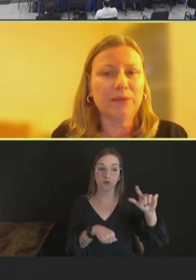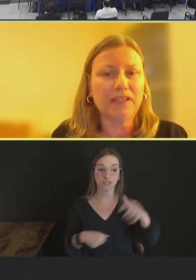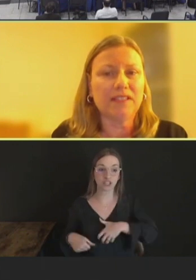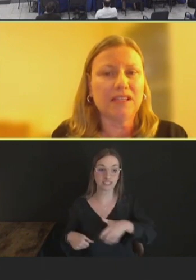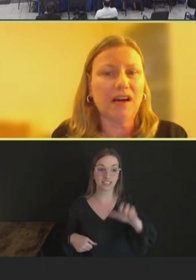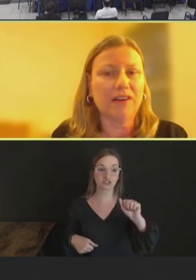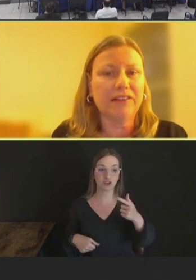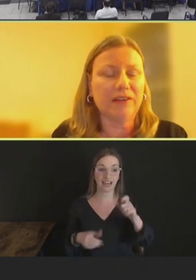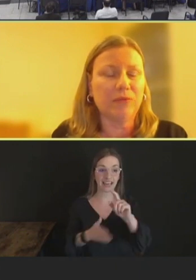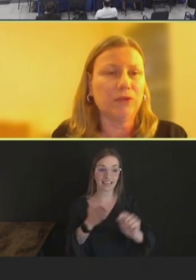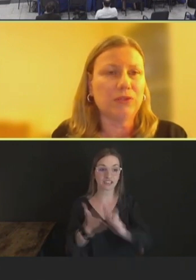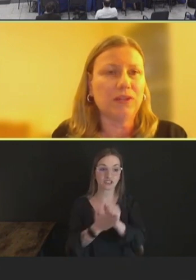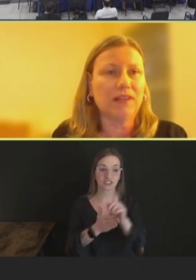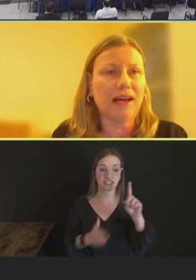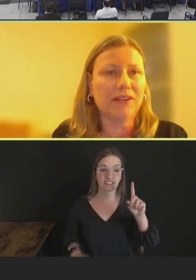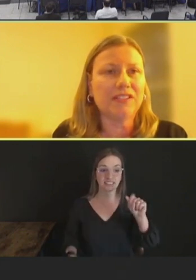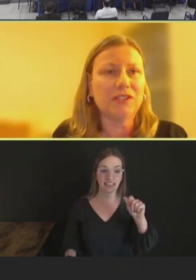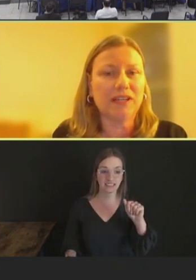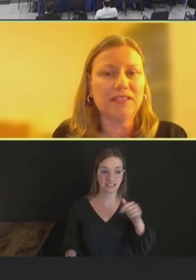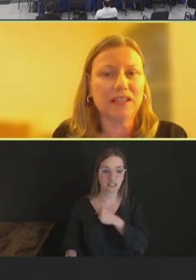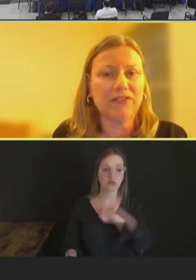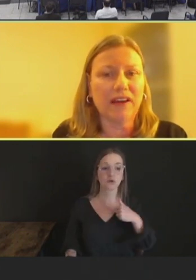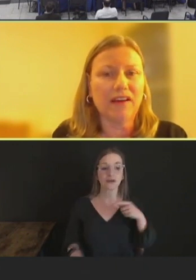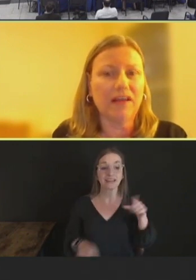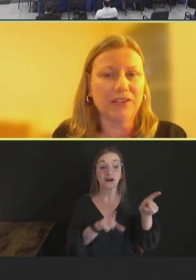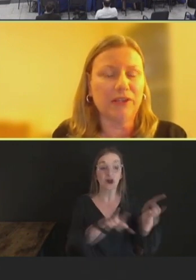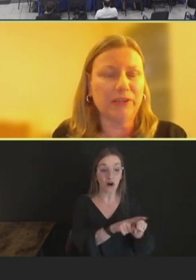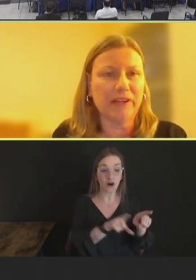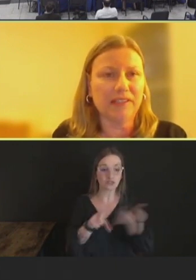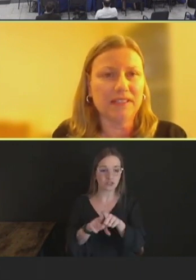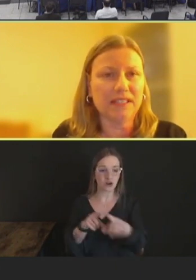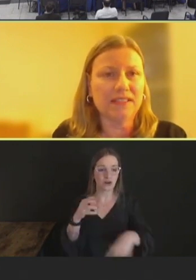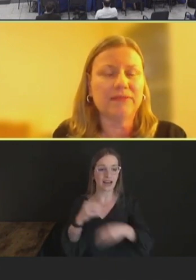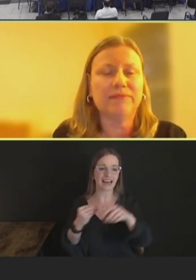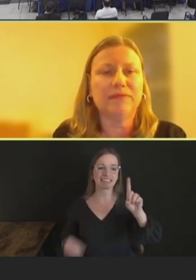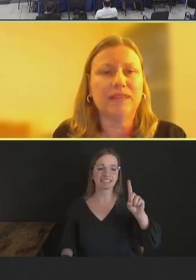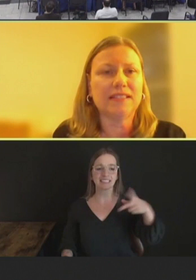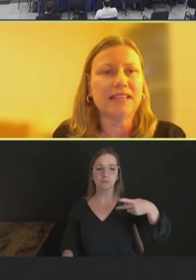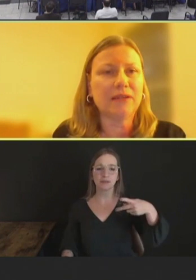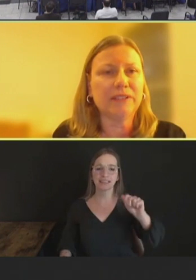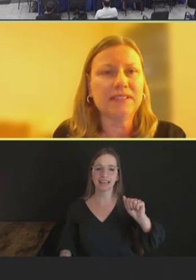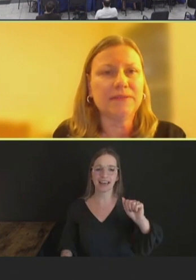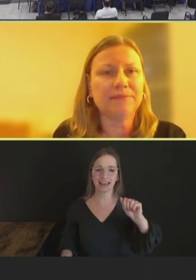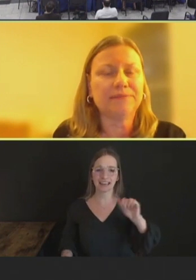pregnancy algorithm, which will allow us to identify ongoing pregnancies. Next slide please.